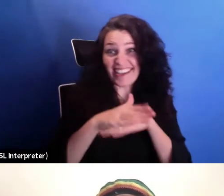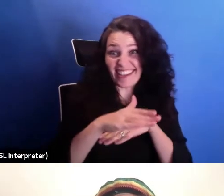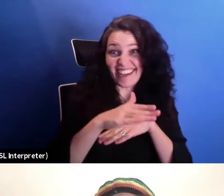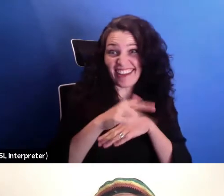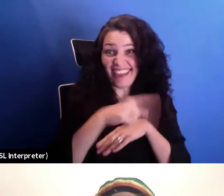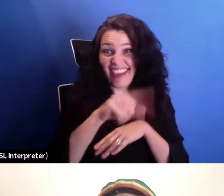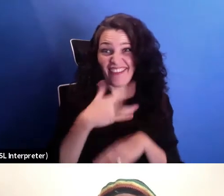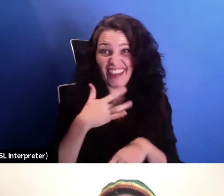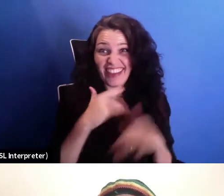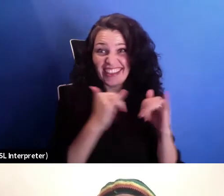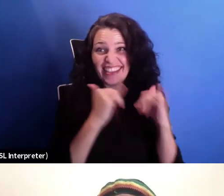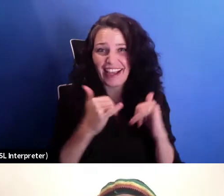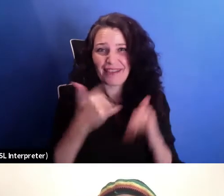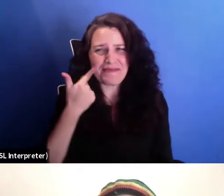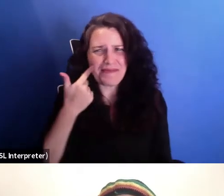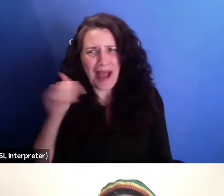We were really overwhelmed